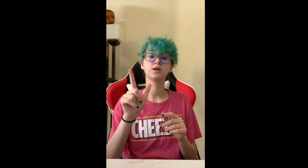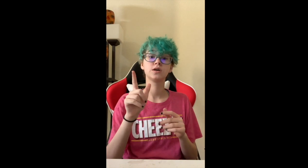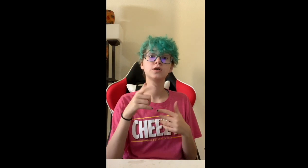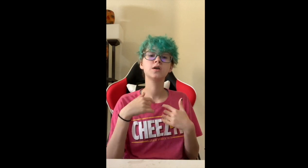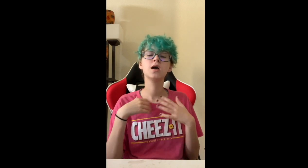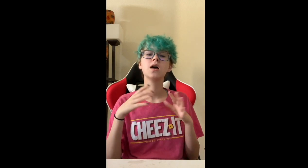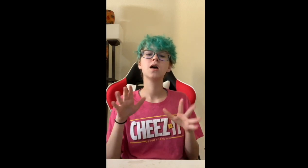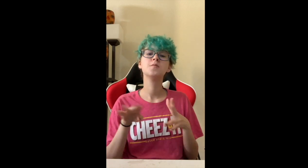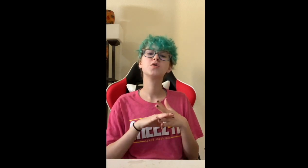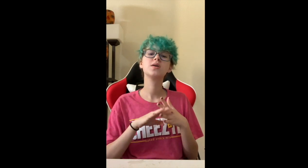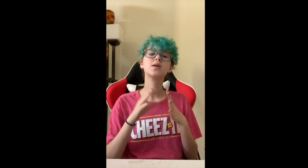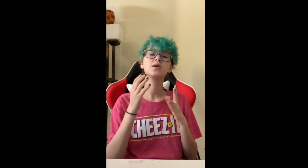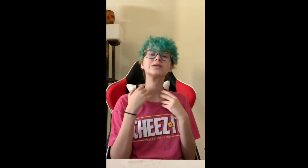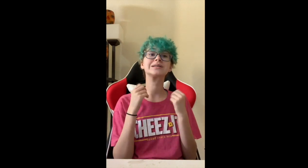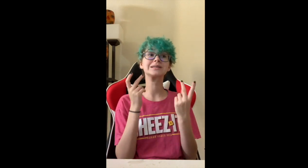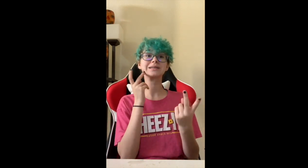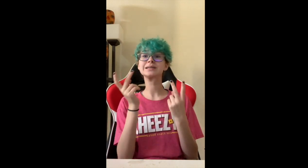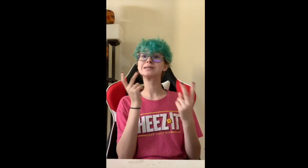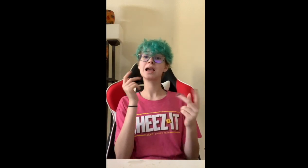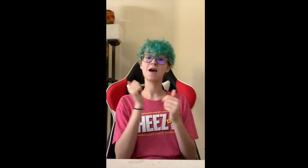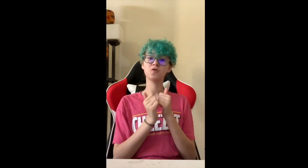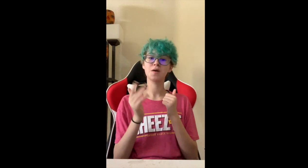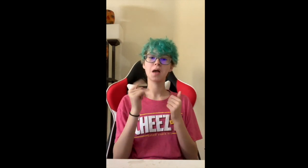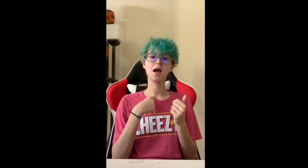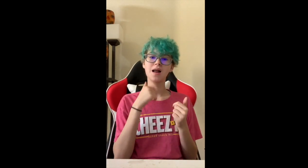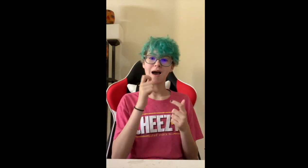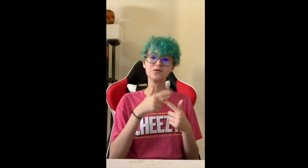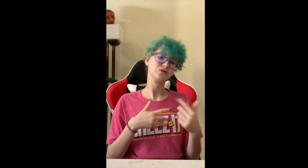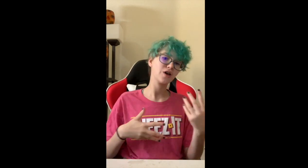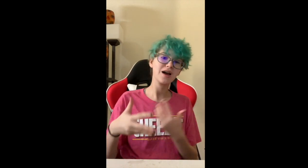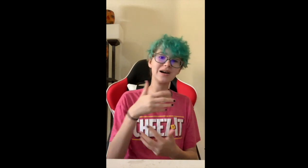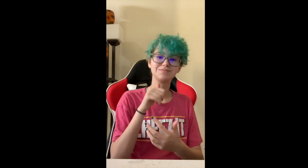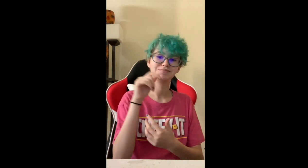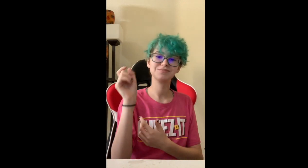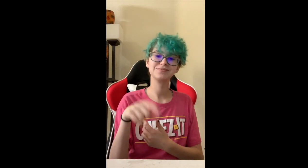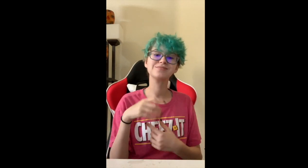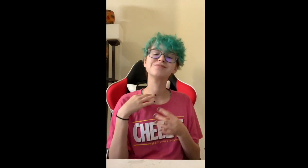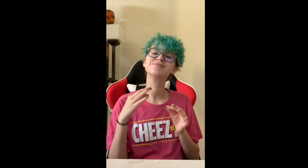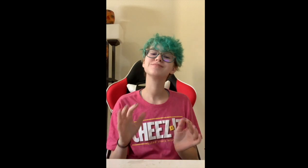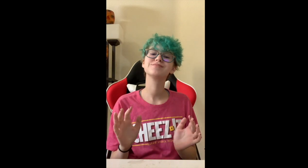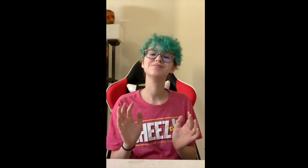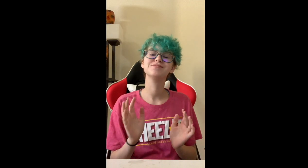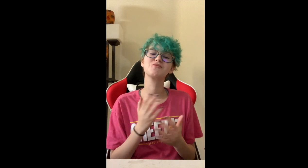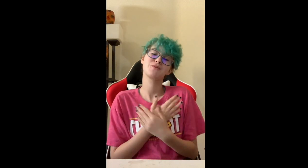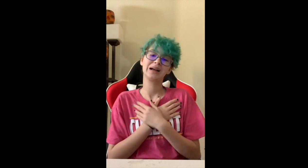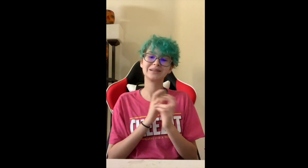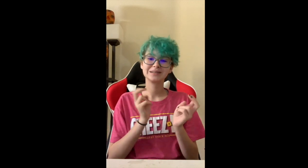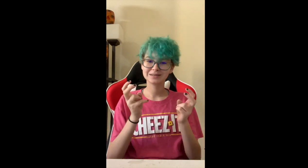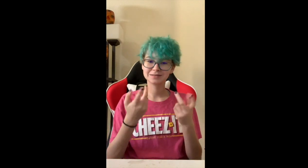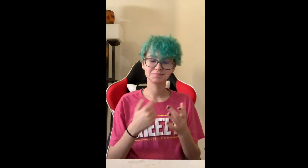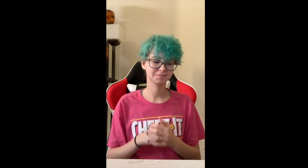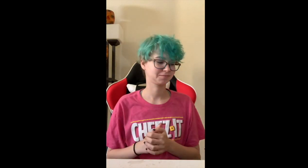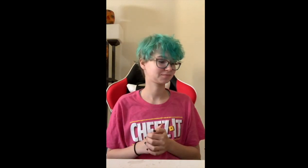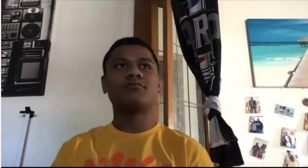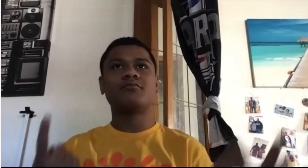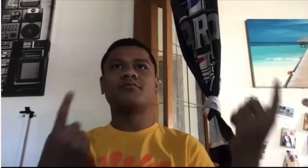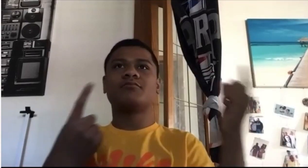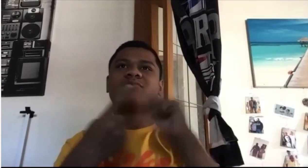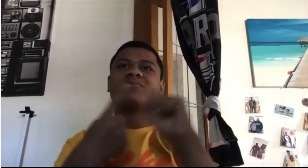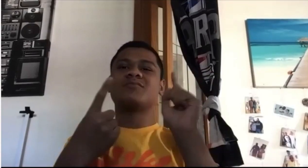It's kind of more of a break for me. I can kind of see everybody, but I don't have to really interact, so that's really nice. Food is kinda like a rest period.